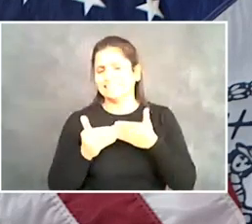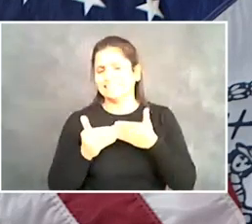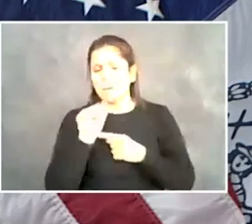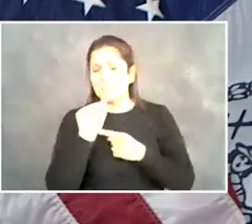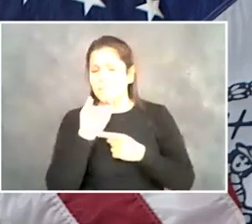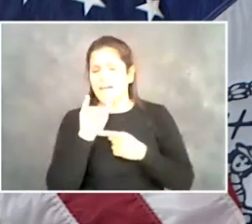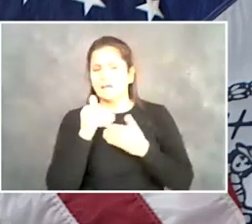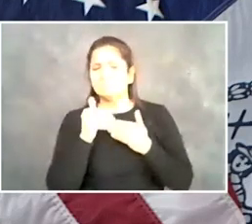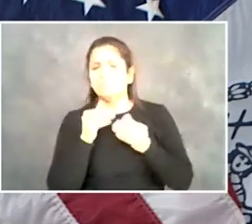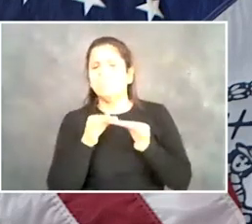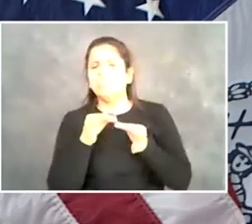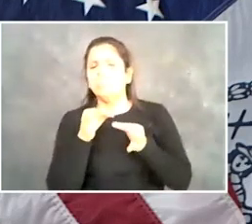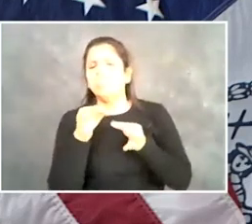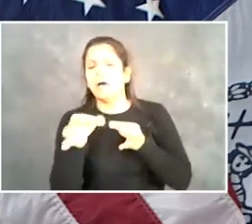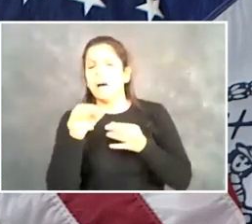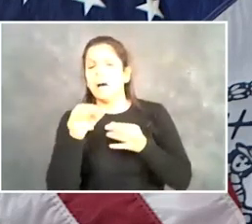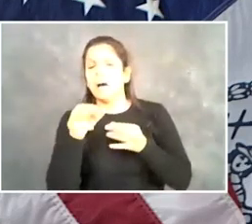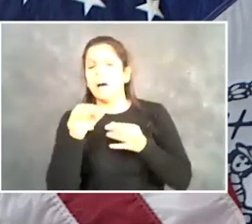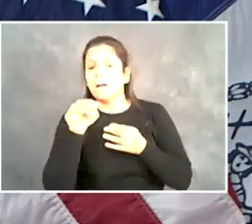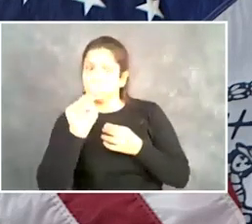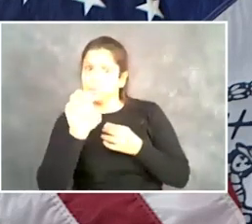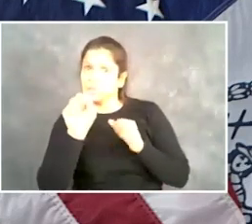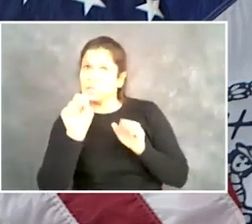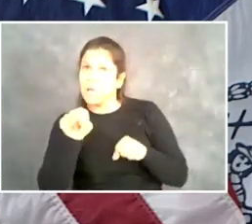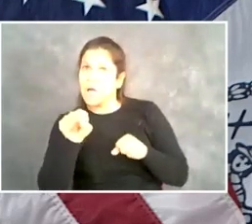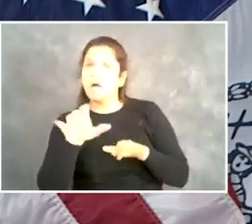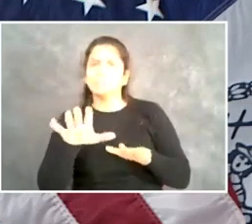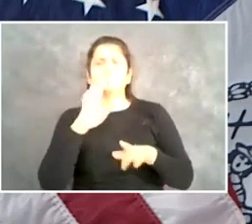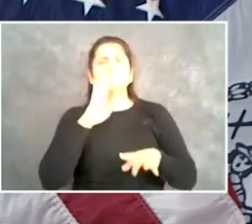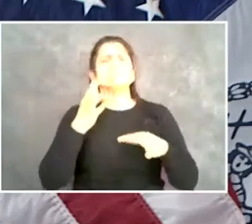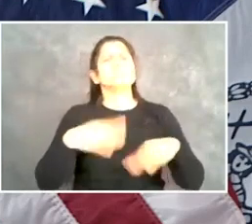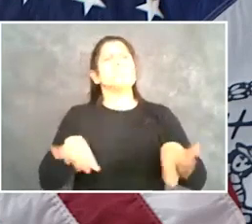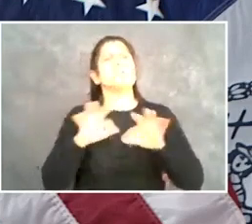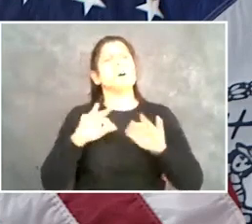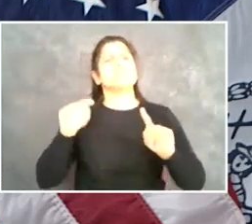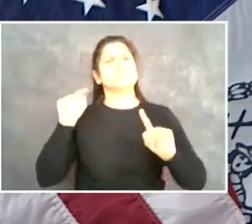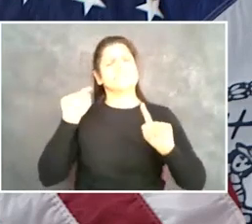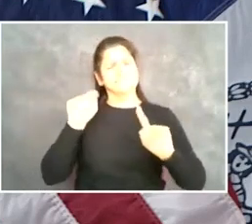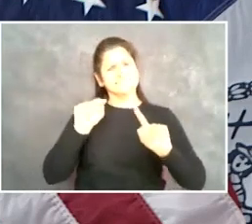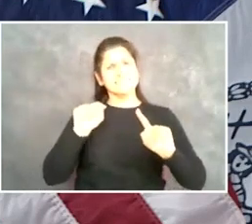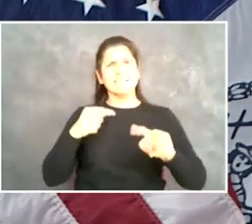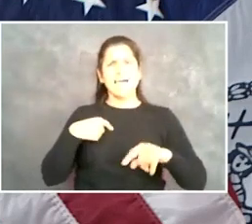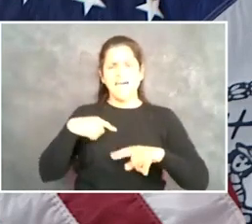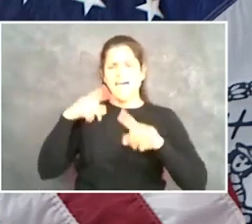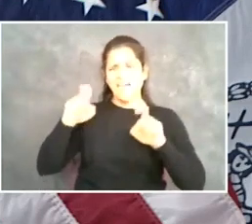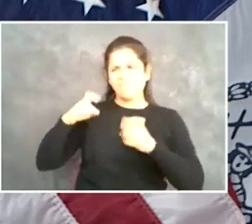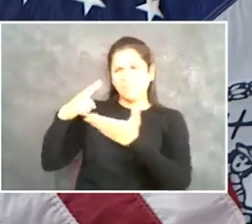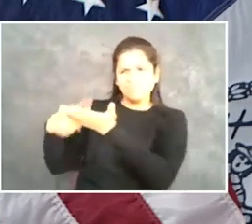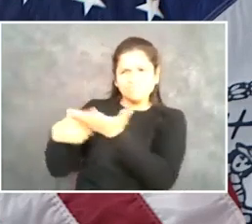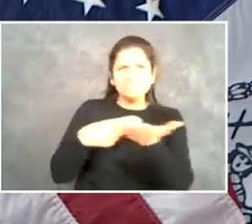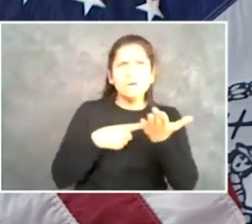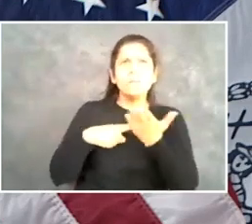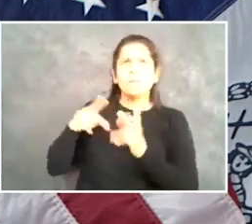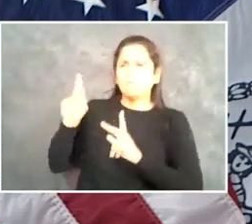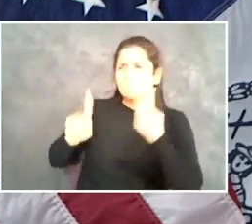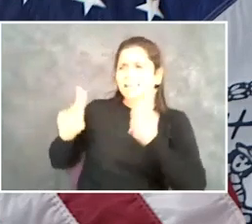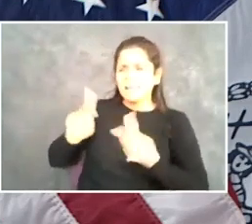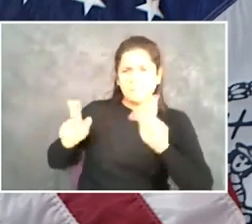IF WE GET TO A POINT WHERE WE COULD OPEN UP, HOW WOULD WE DO